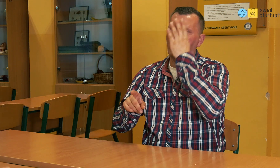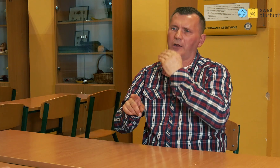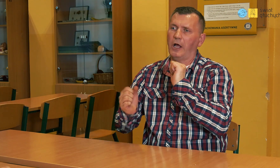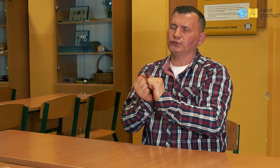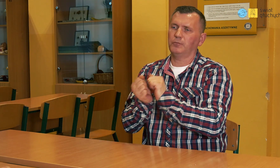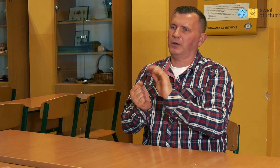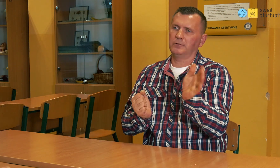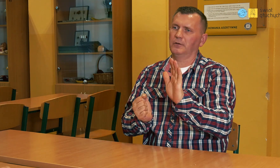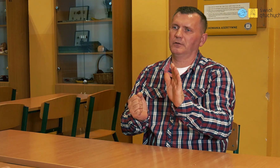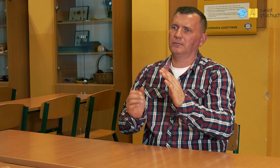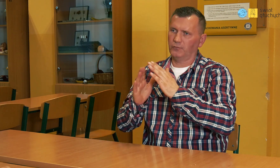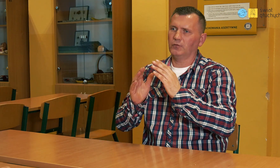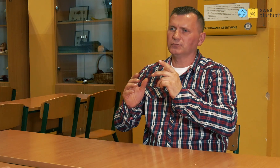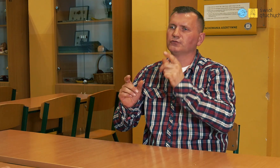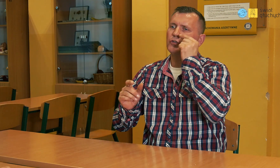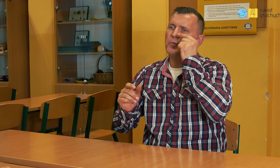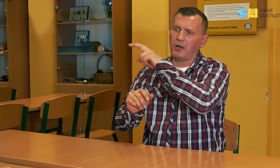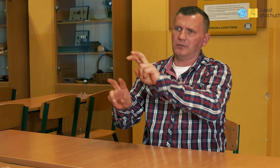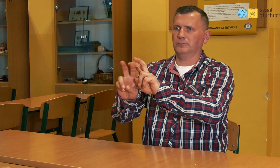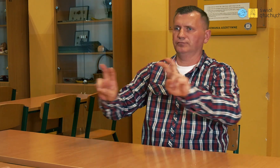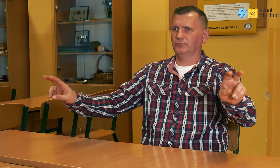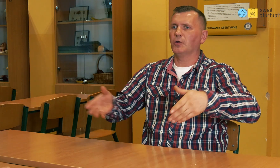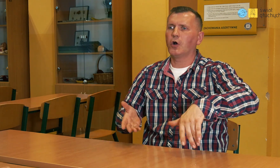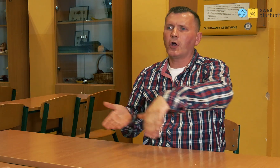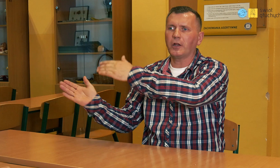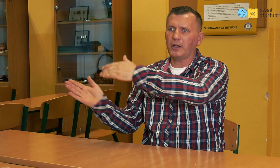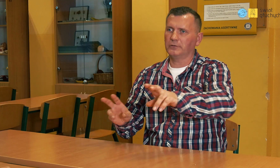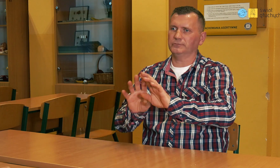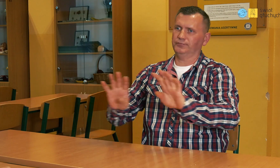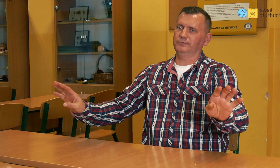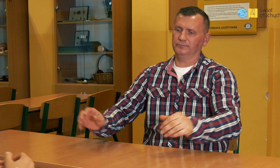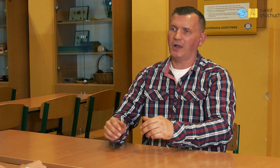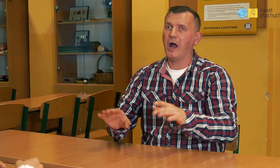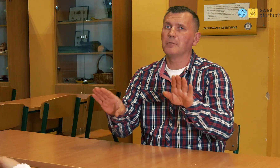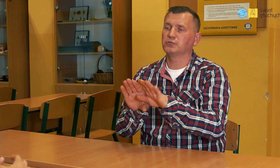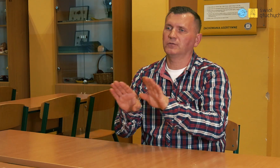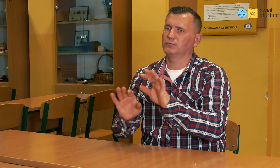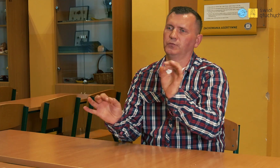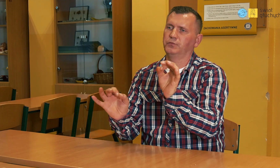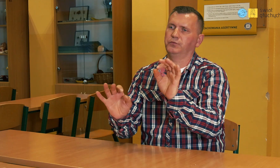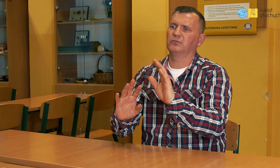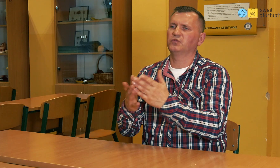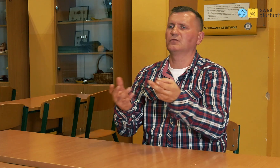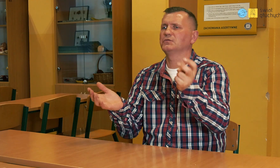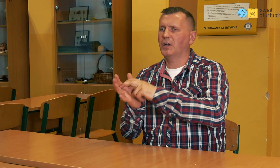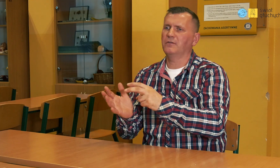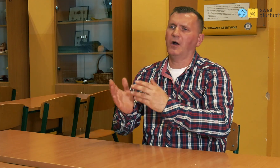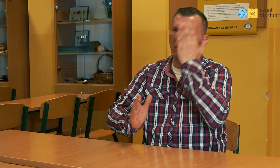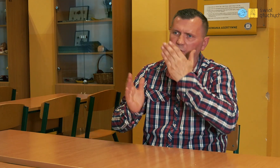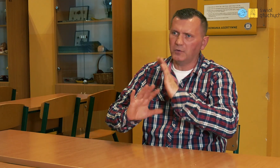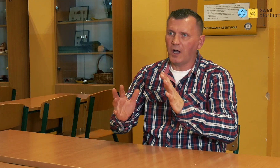That was only in vocational school, in grades 1-3.